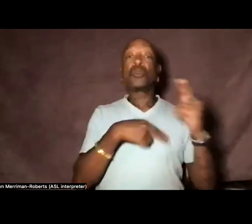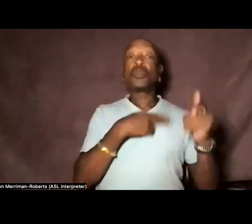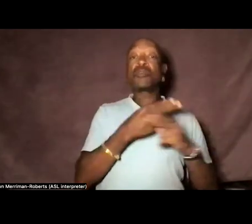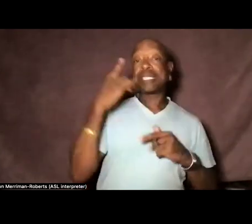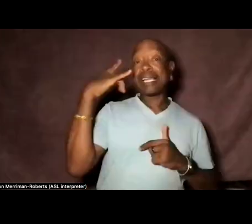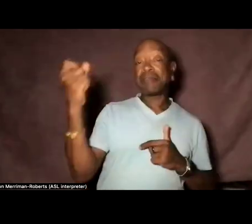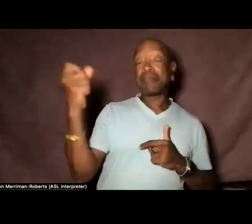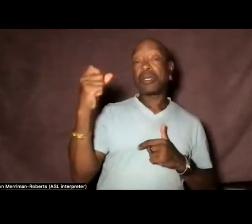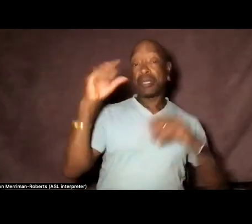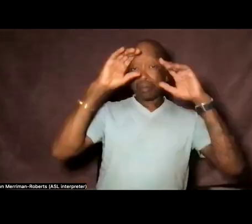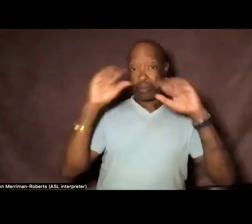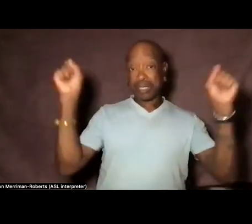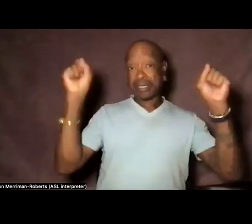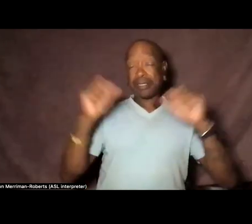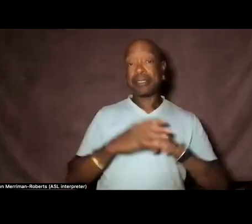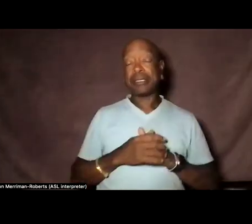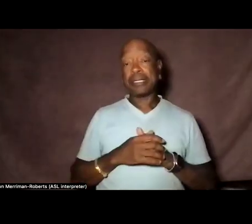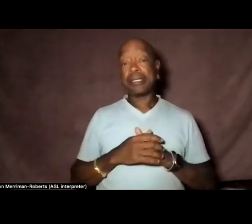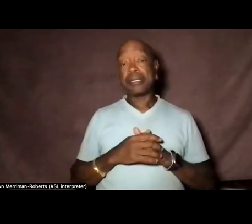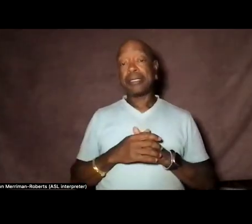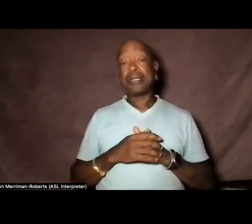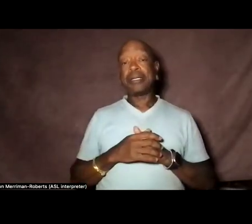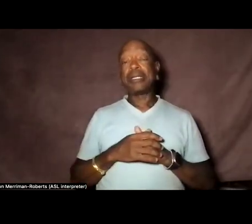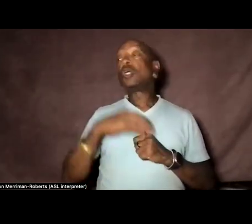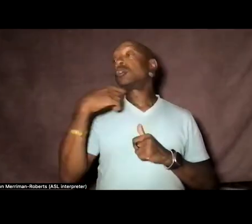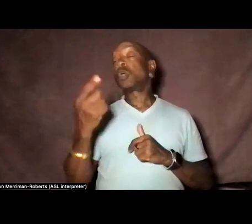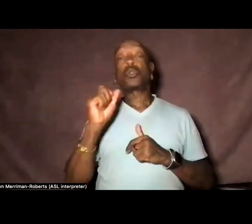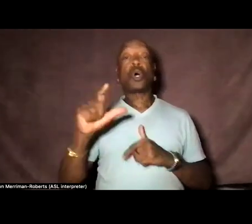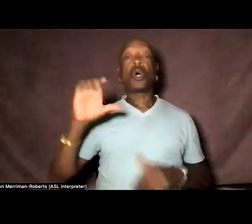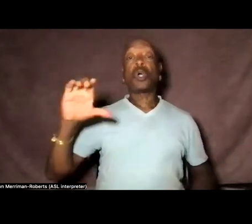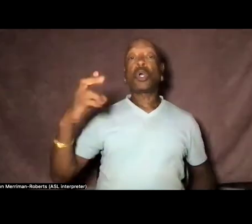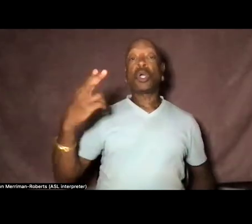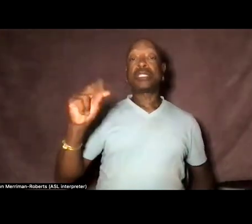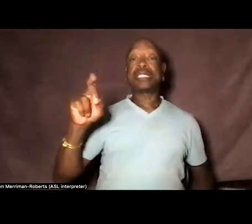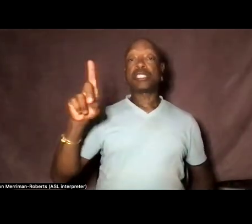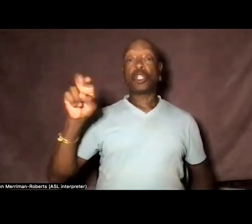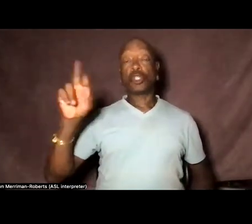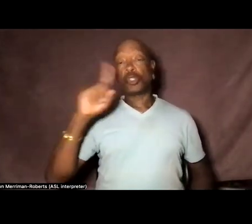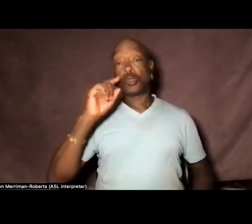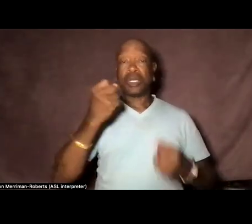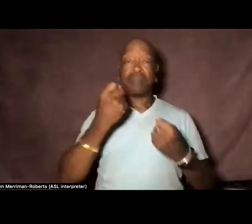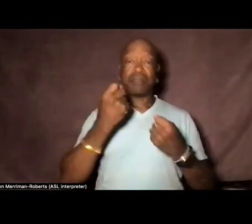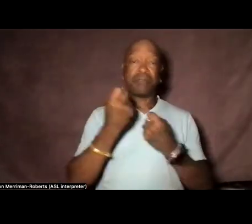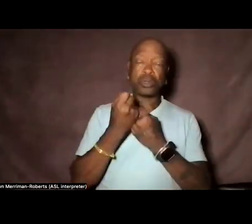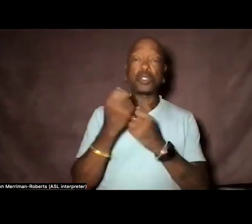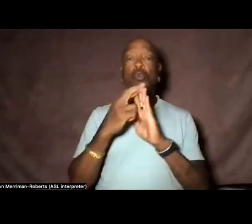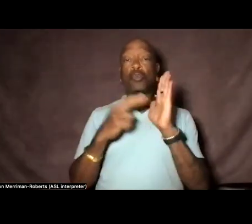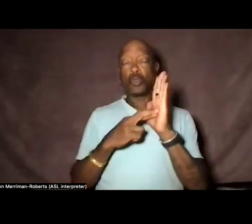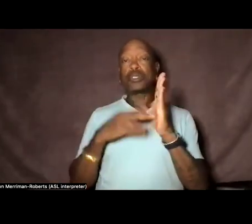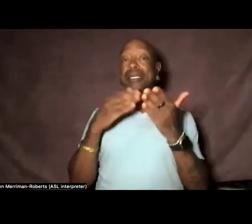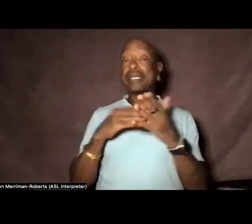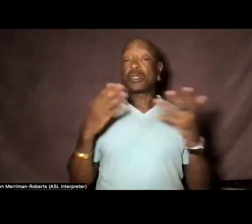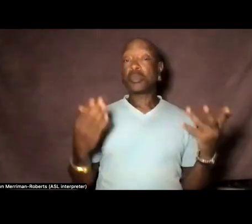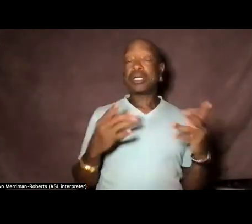president uh directed all the chancellor to enforce rules against encampments and protests